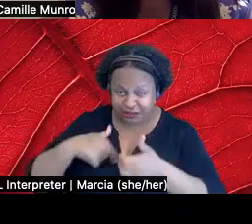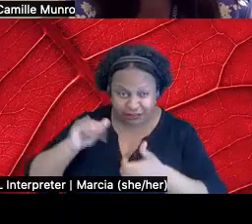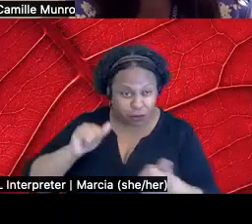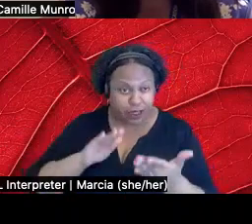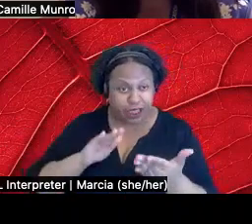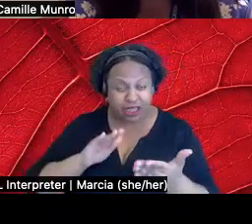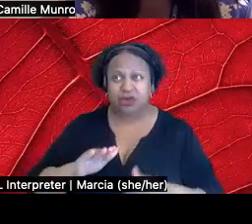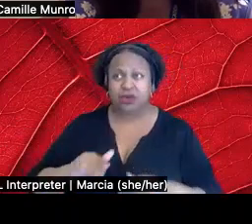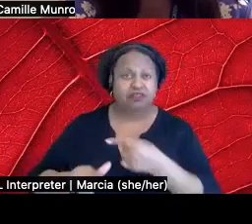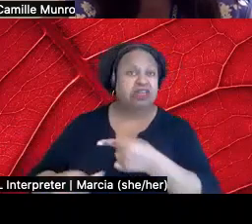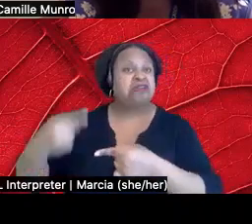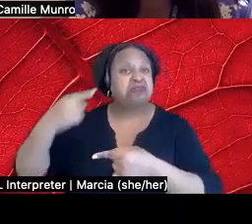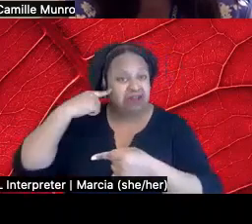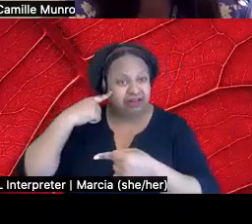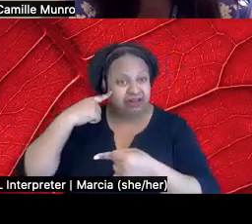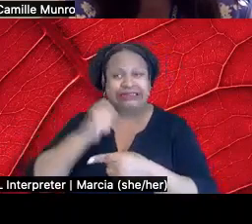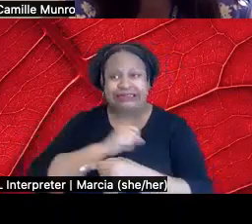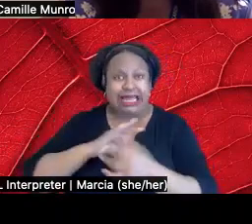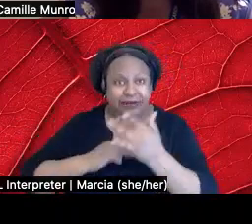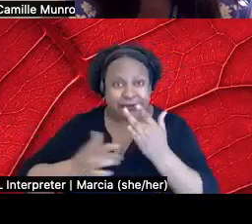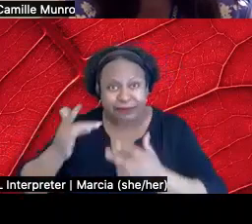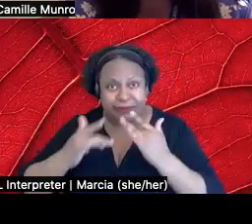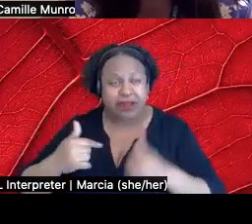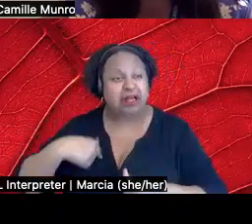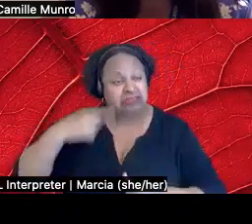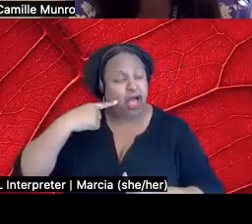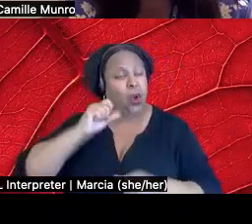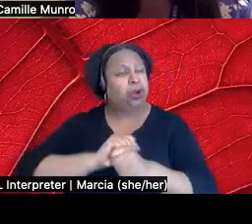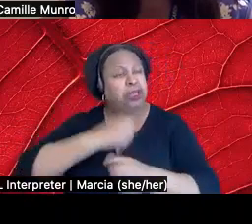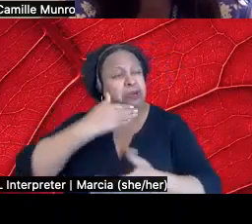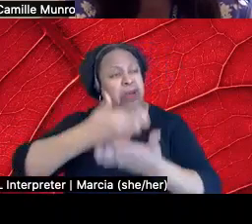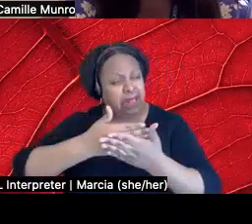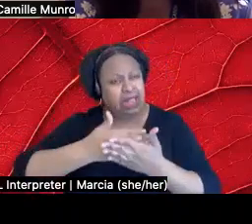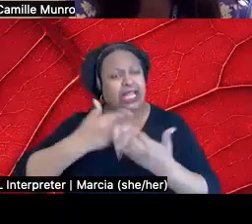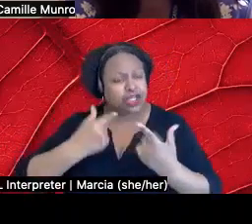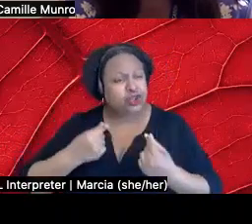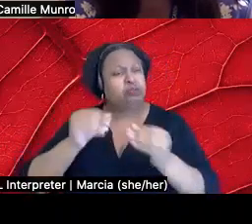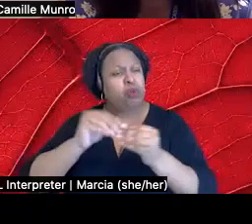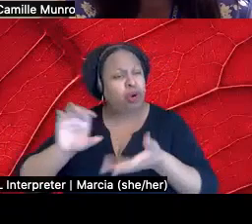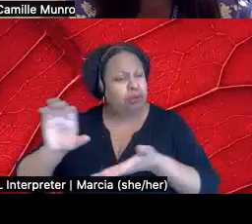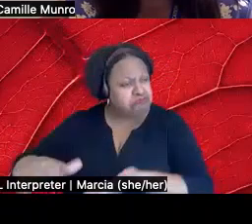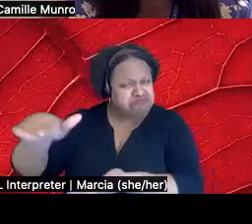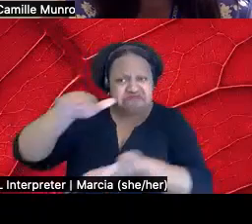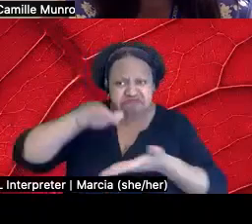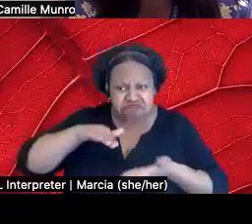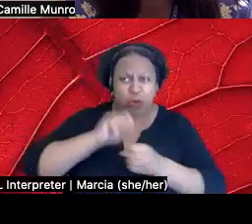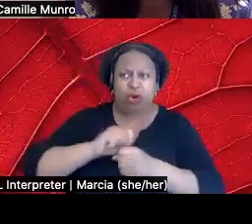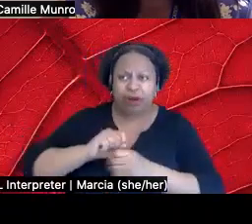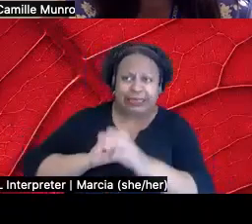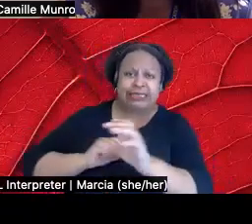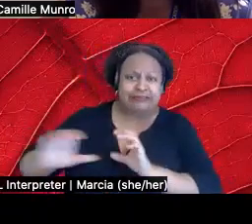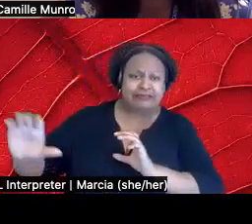working well and thought I could do more than I was ctually doing at the time. Next slide.